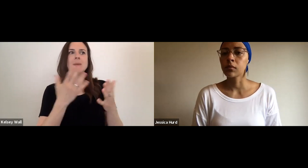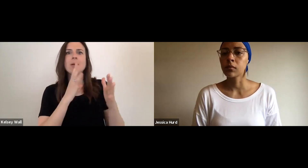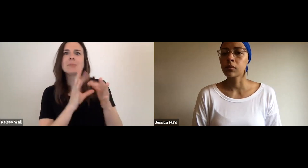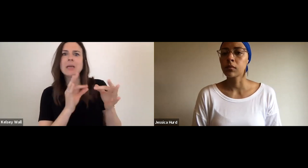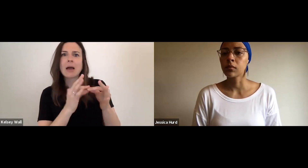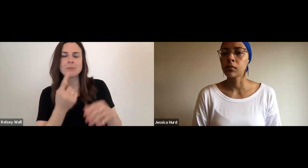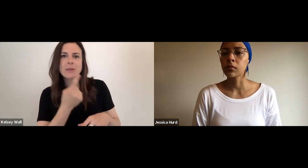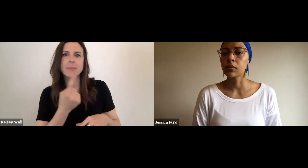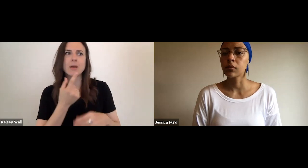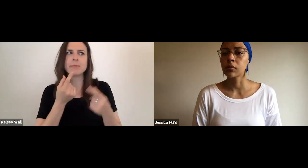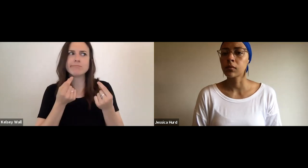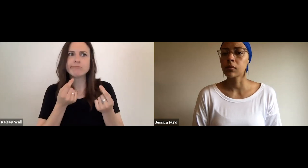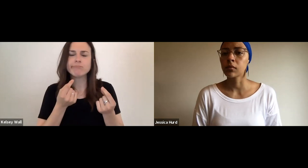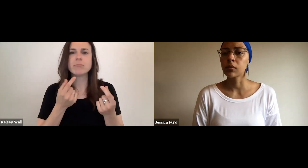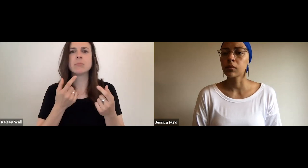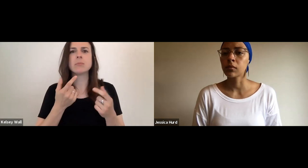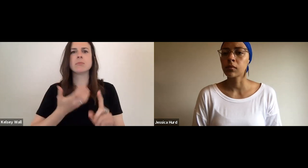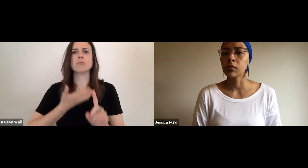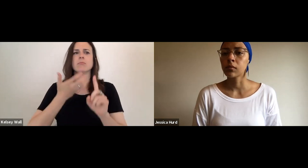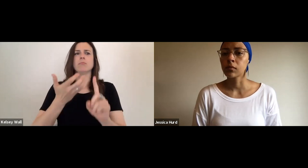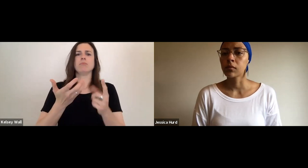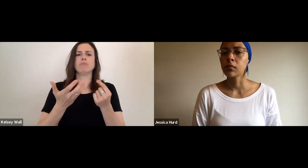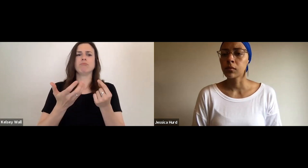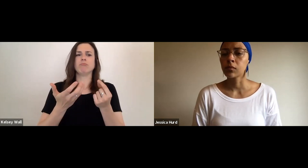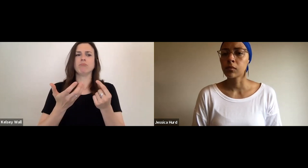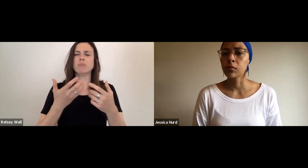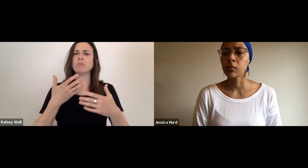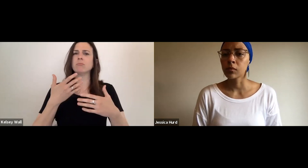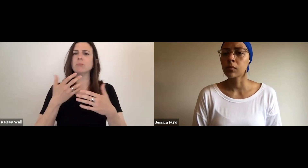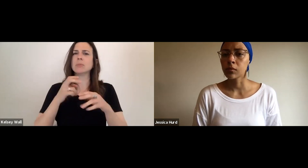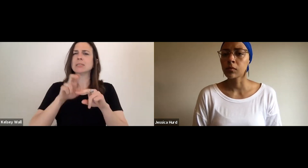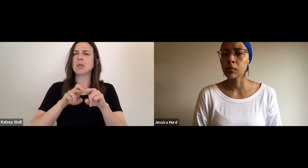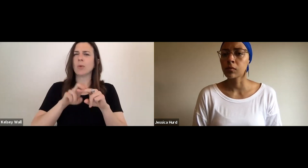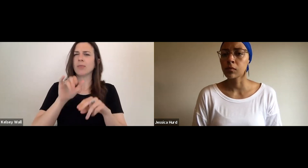You may just need to be able to pull that emotion out and recognize what's inside of it